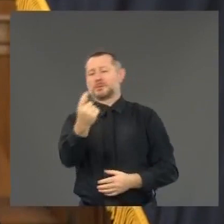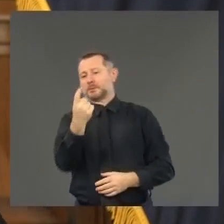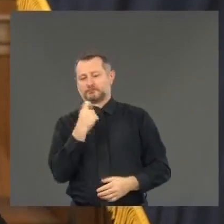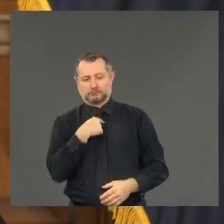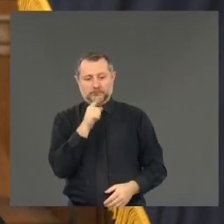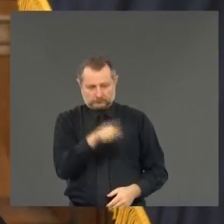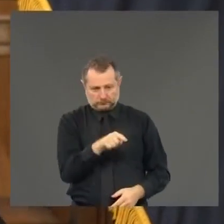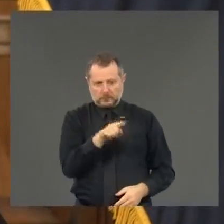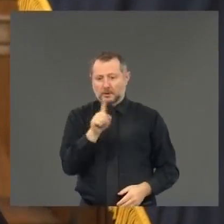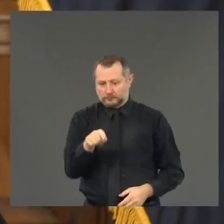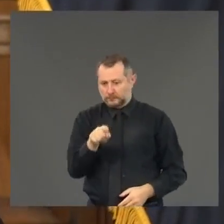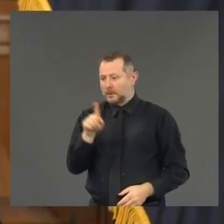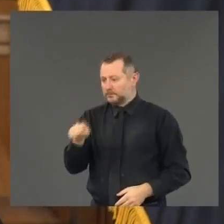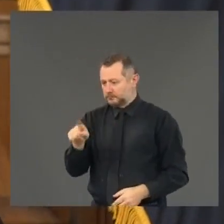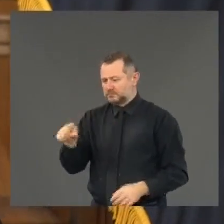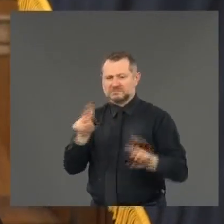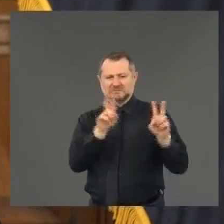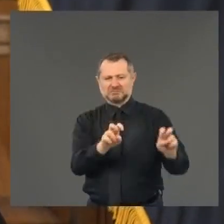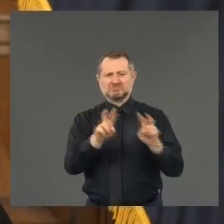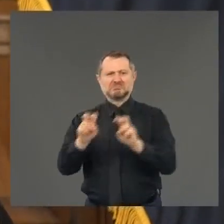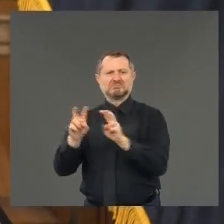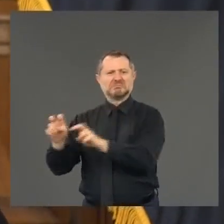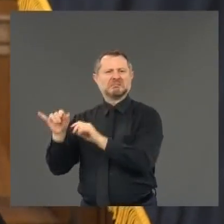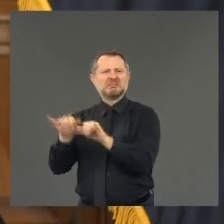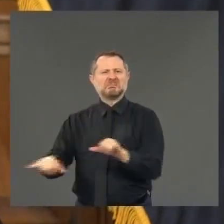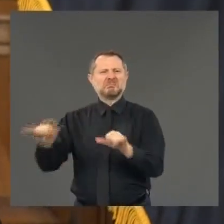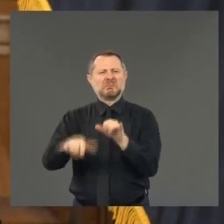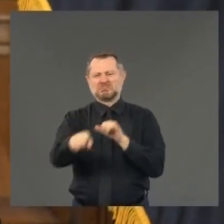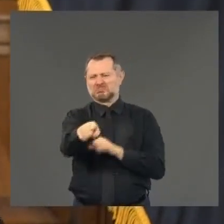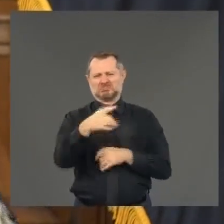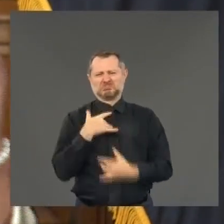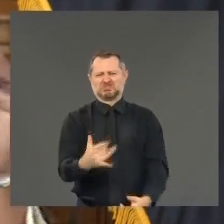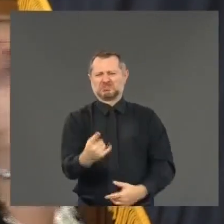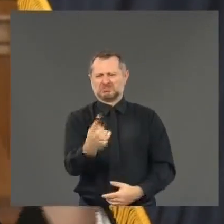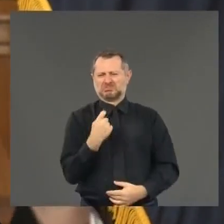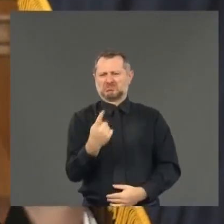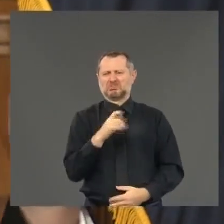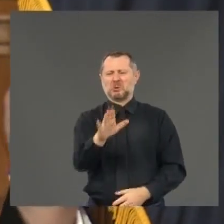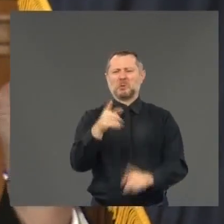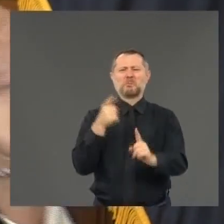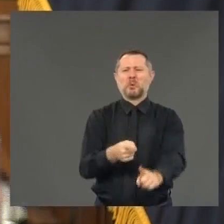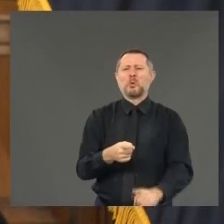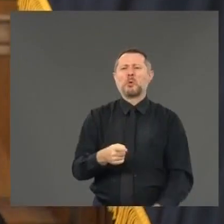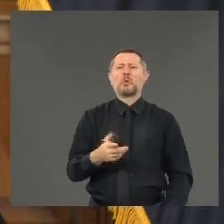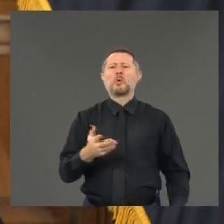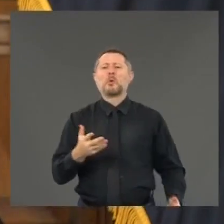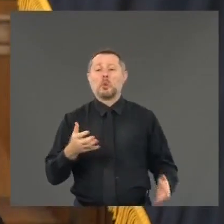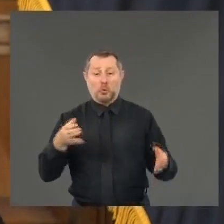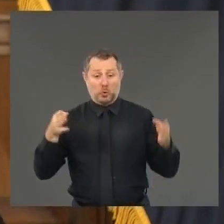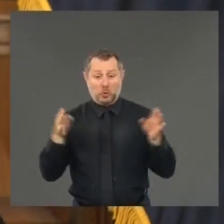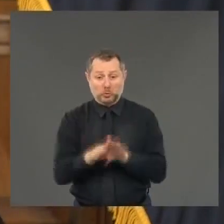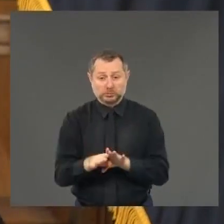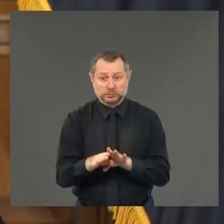WE SHOULD BE ABLE TO VISIT PEOPLE IN NURSING HOMES. THE CONTINUING THEME IS THE